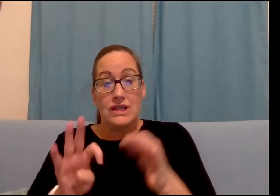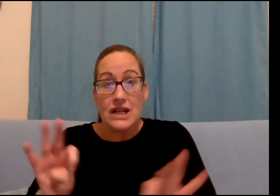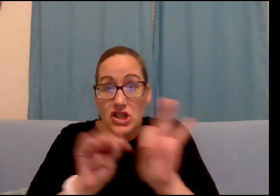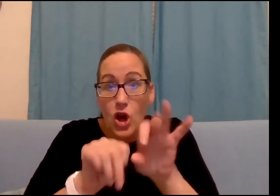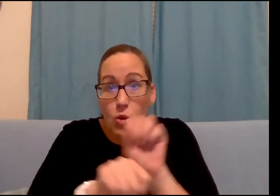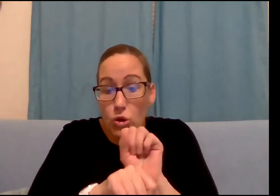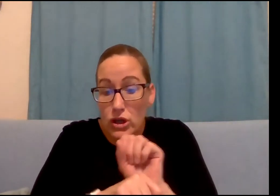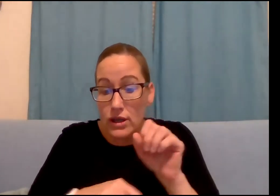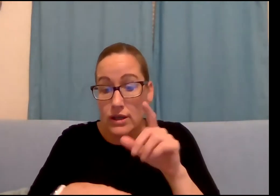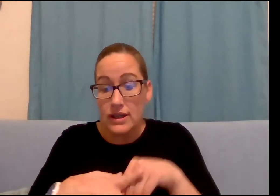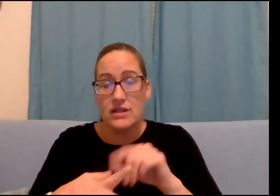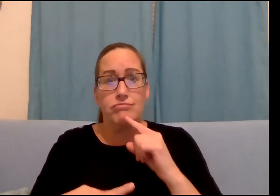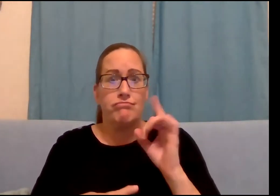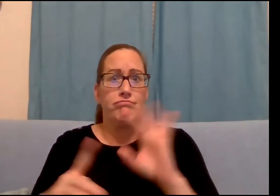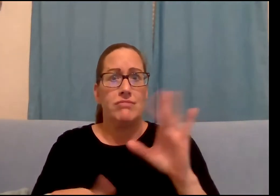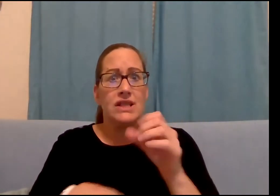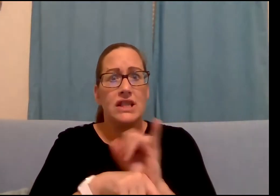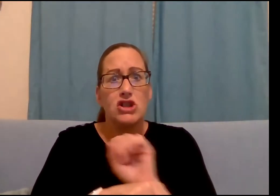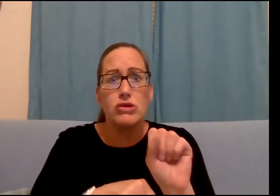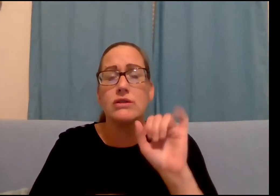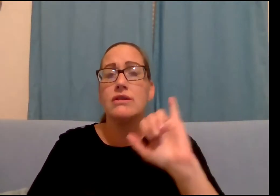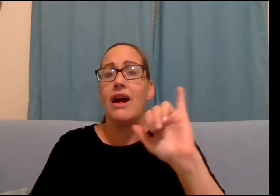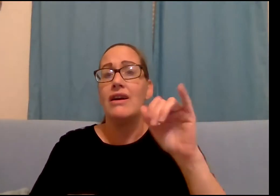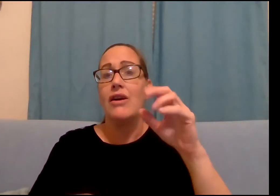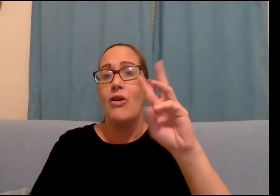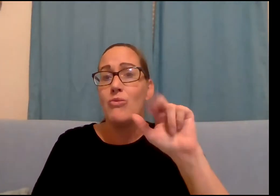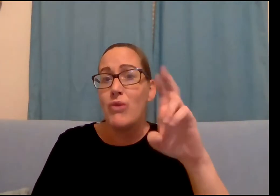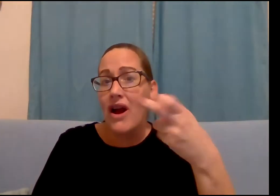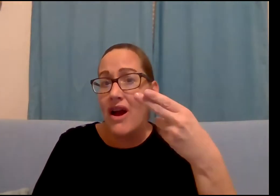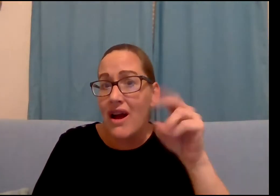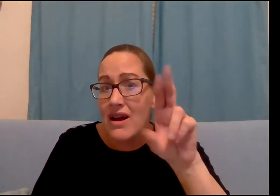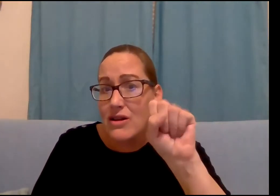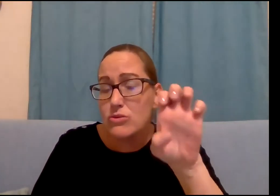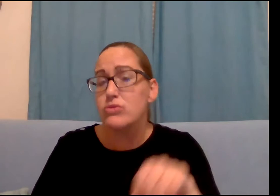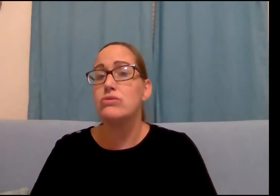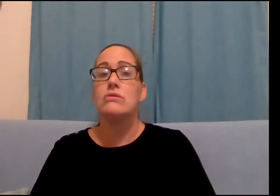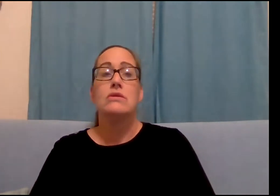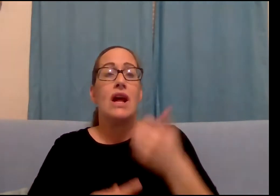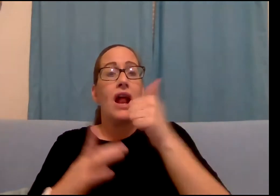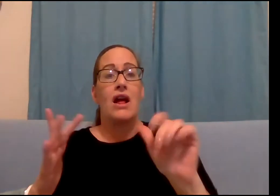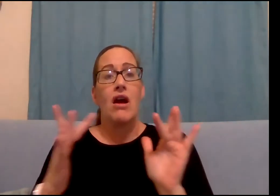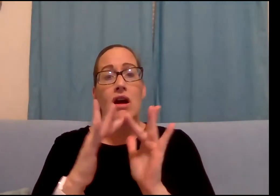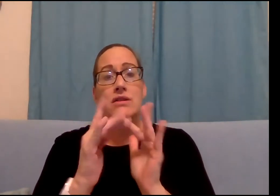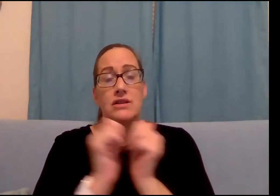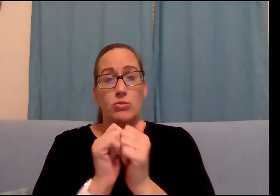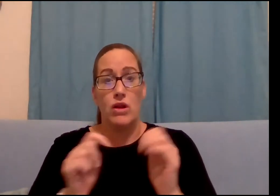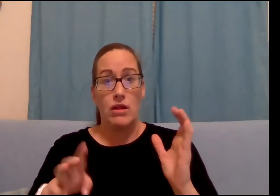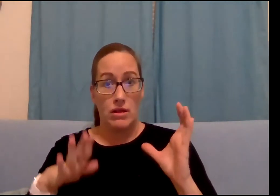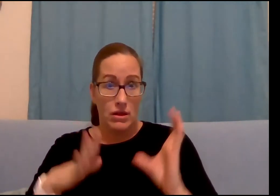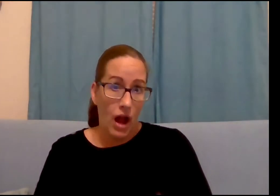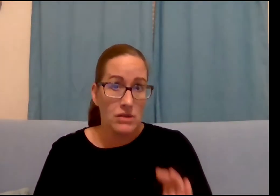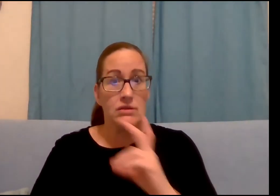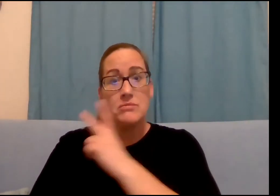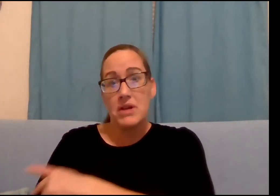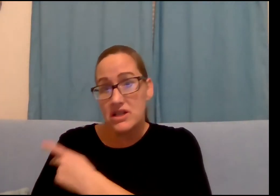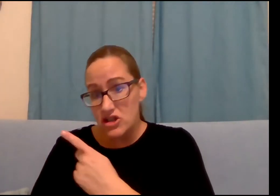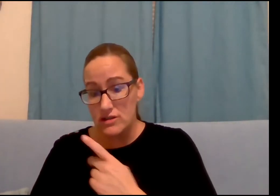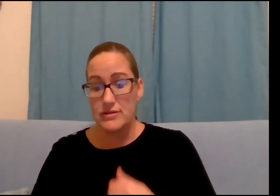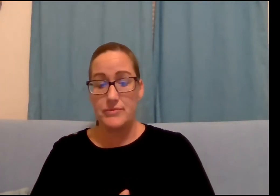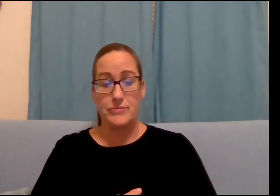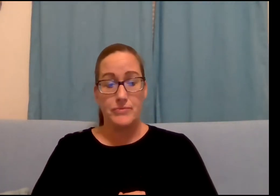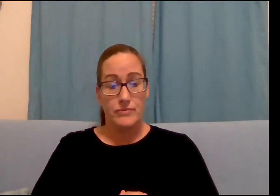Essential workers in critical industries like warehouses, where they interact with clients or patients.